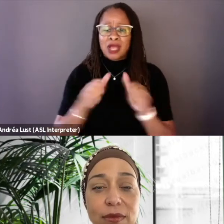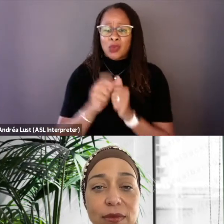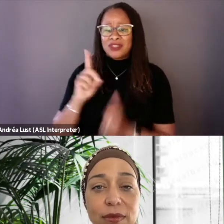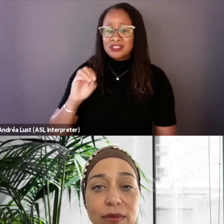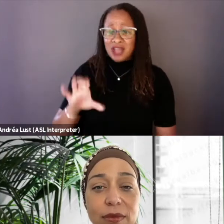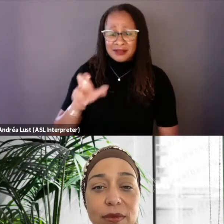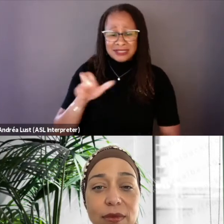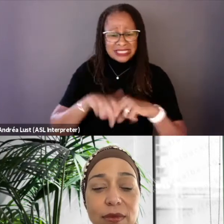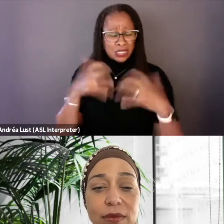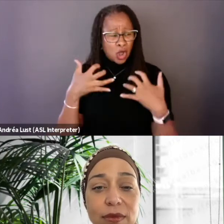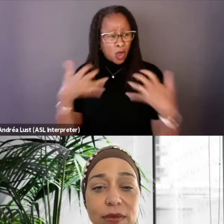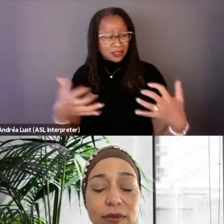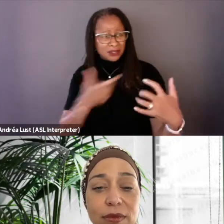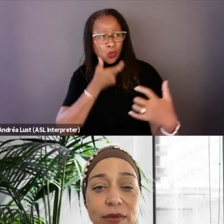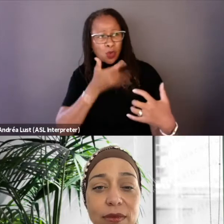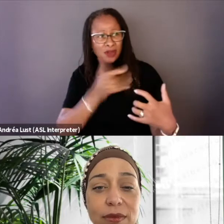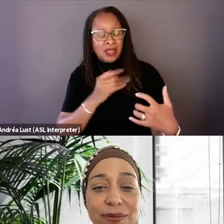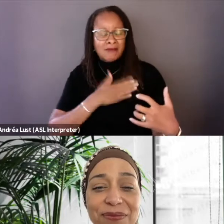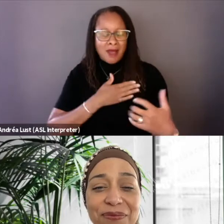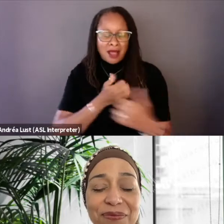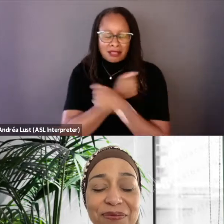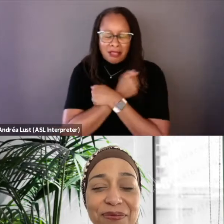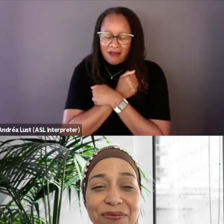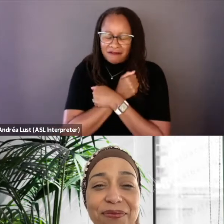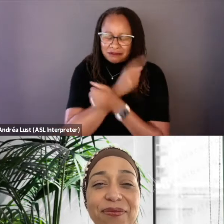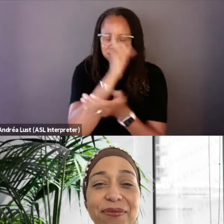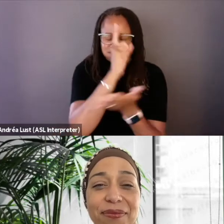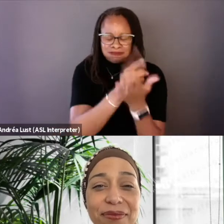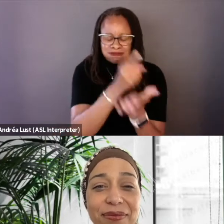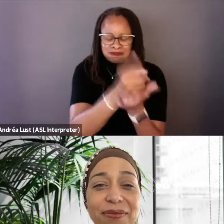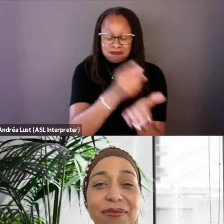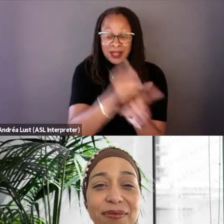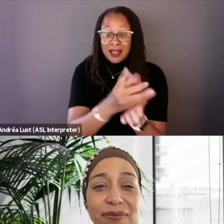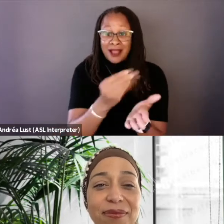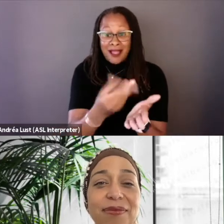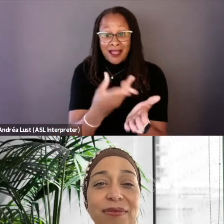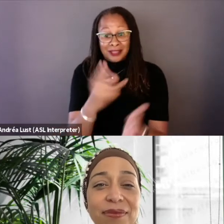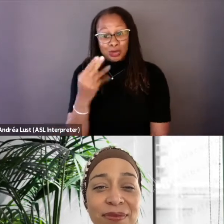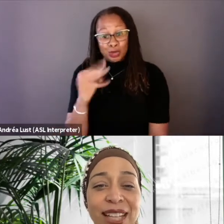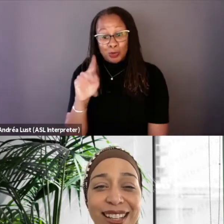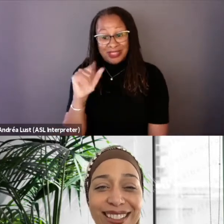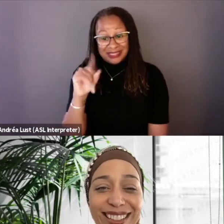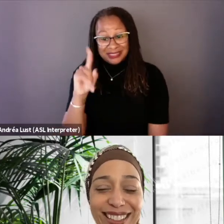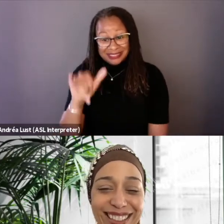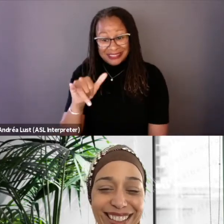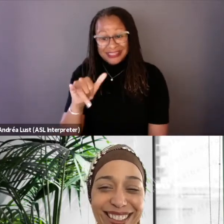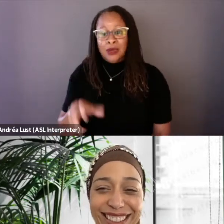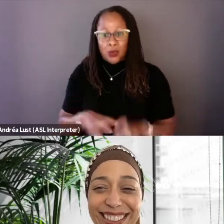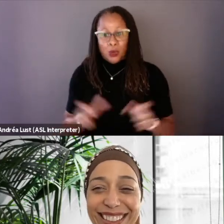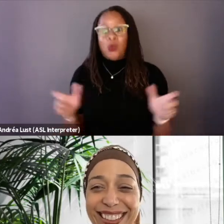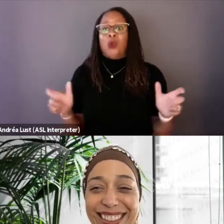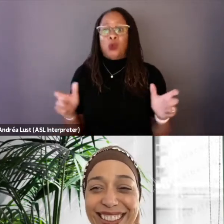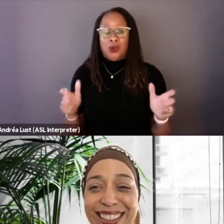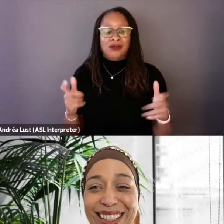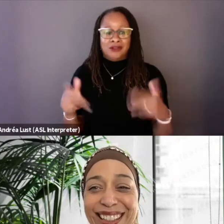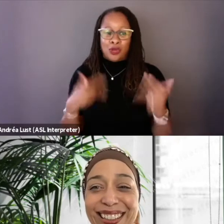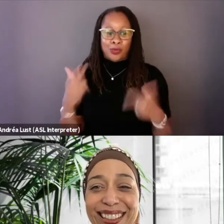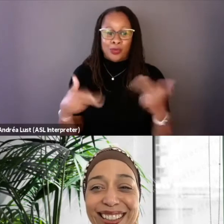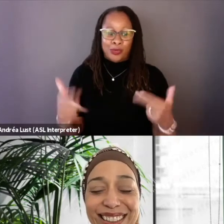man, my love for it. My love and humility both rushed in. And humility is a good word